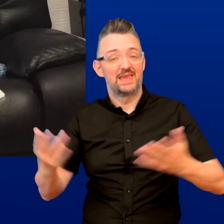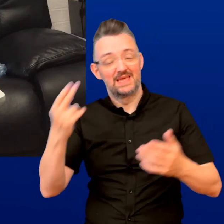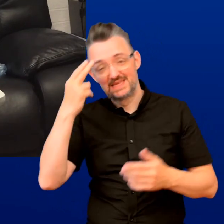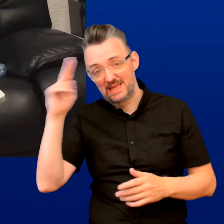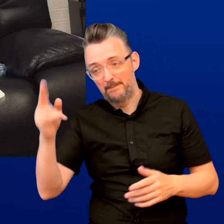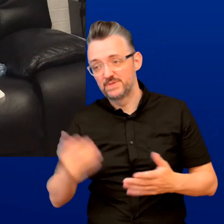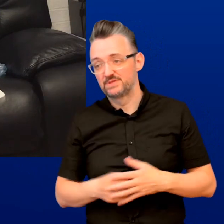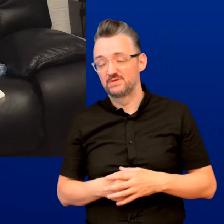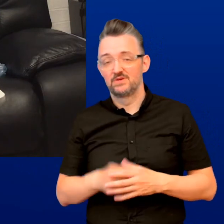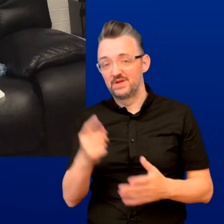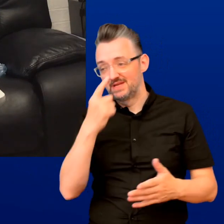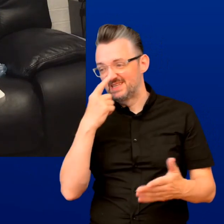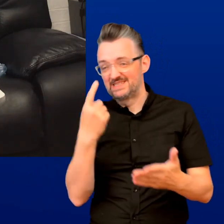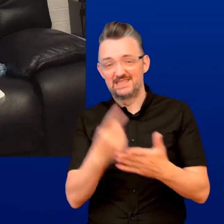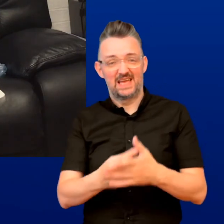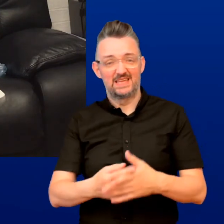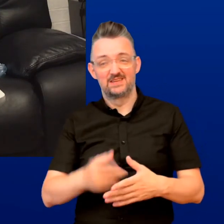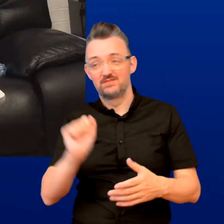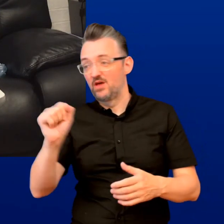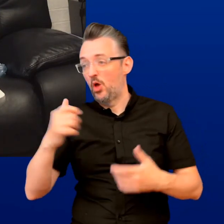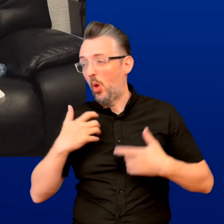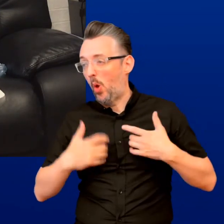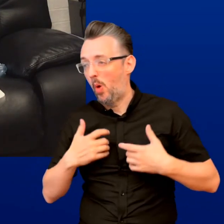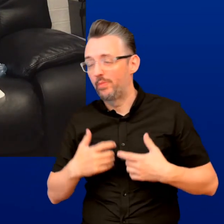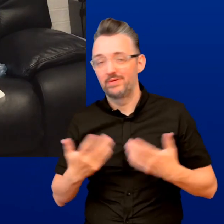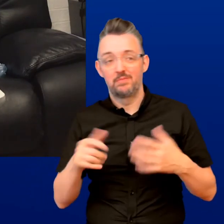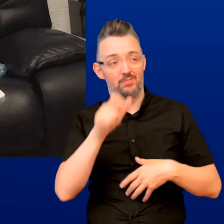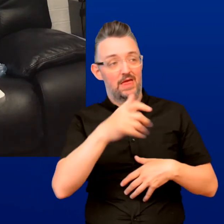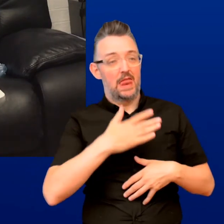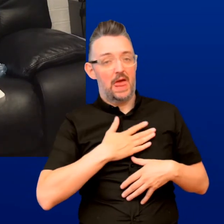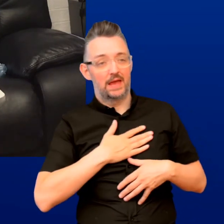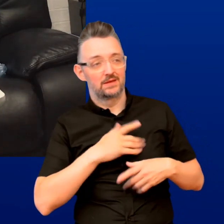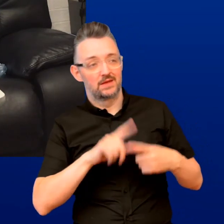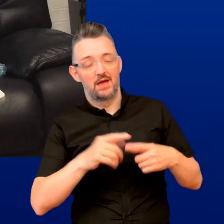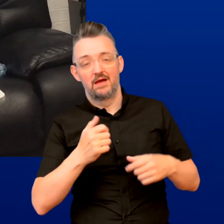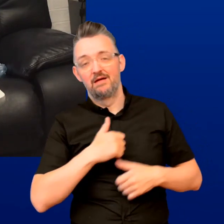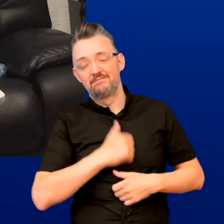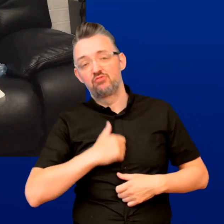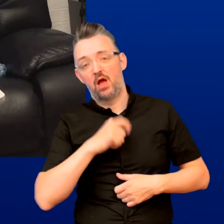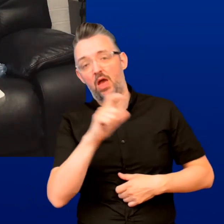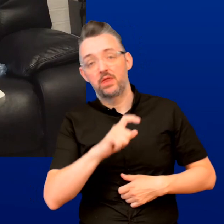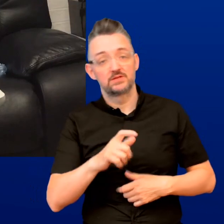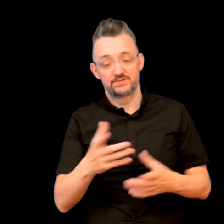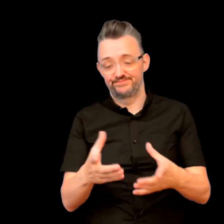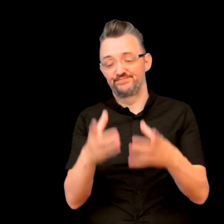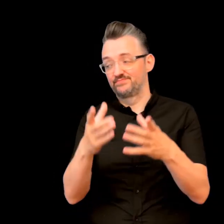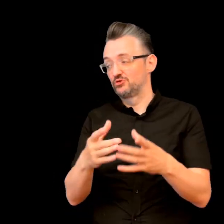decide on and find out what their hobbies are, what their favourite colours are and here you have two very different